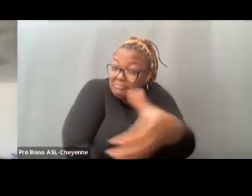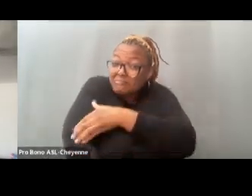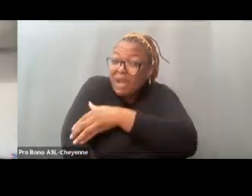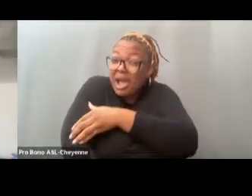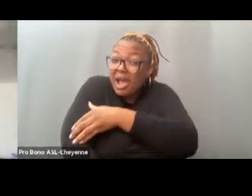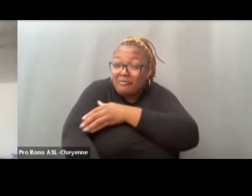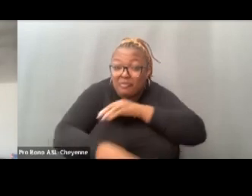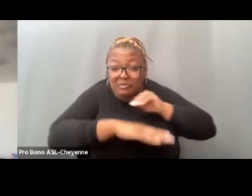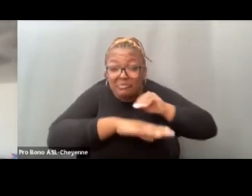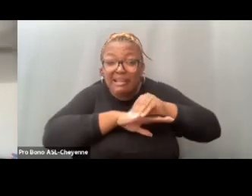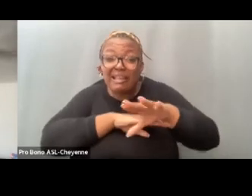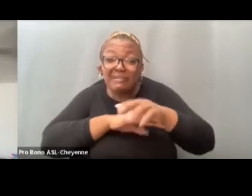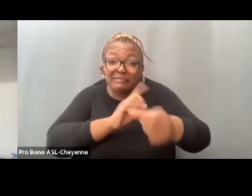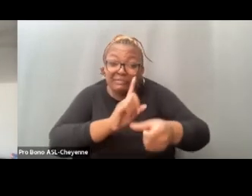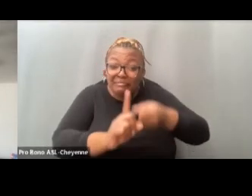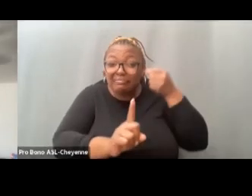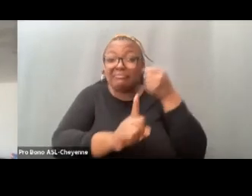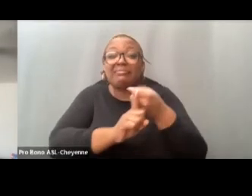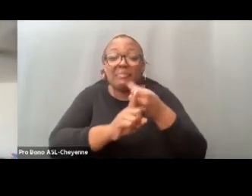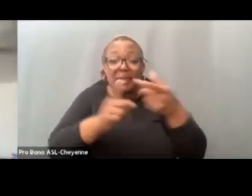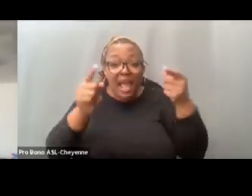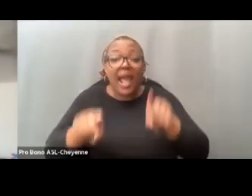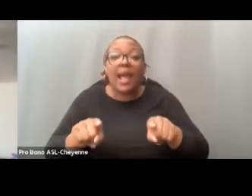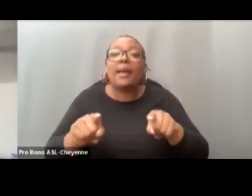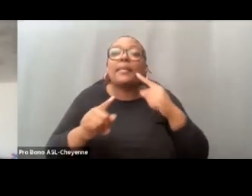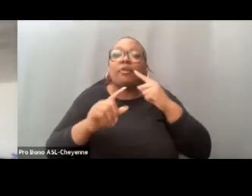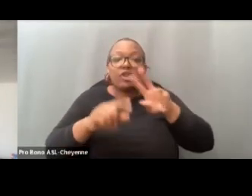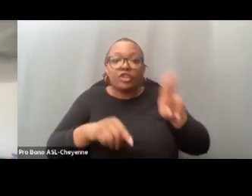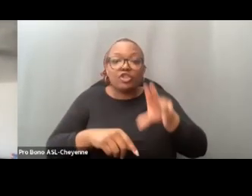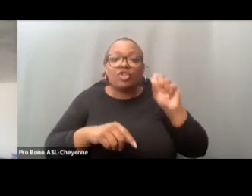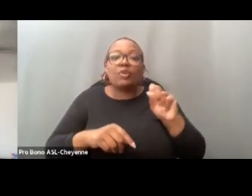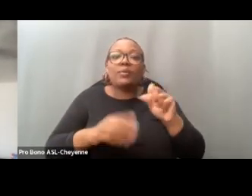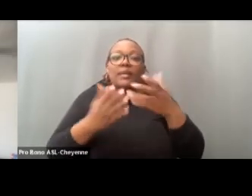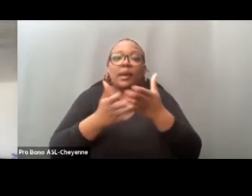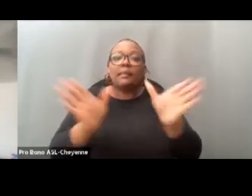What had the most powerful impact of the US public diplomacy?